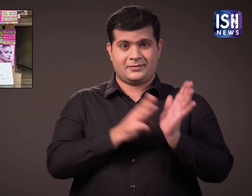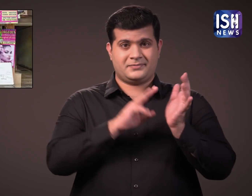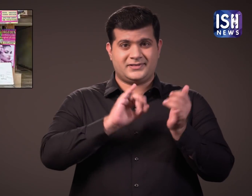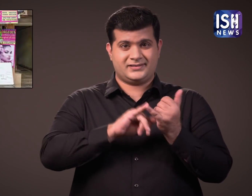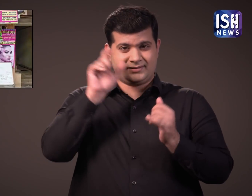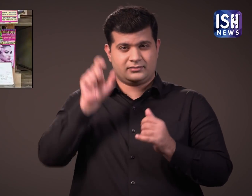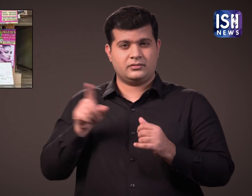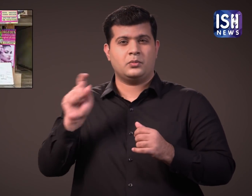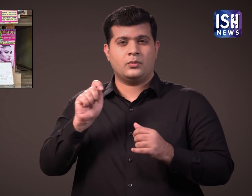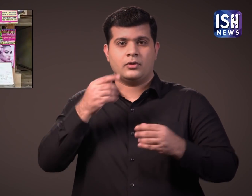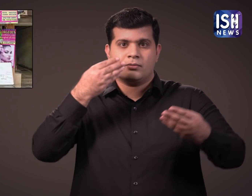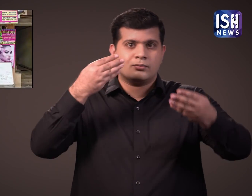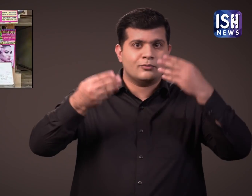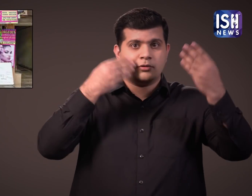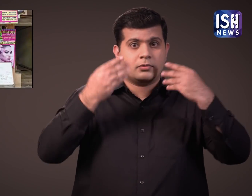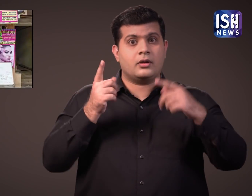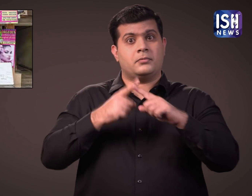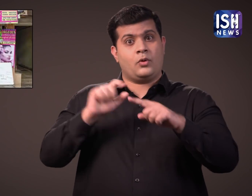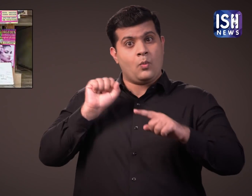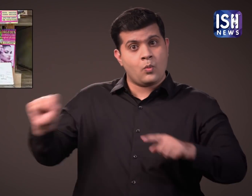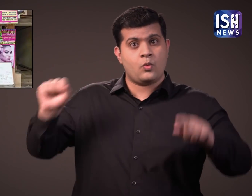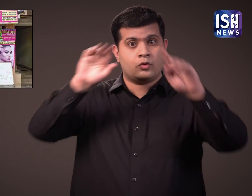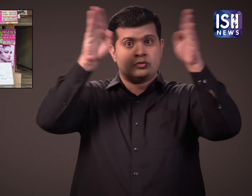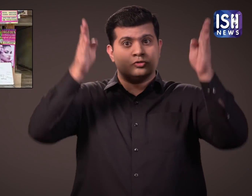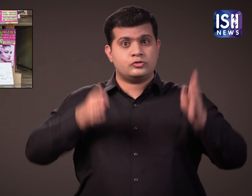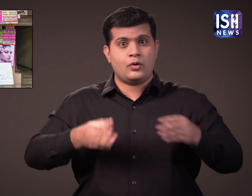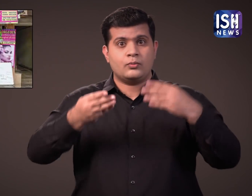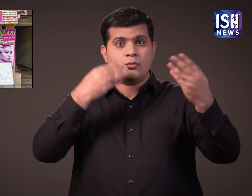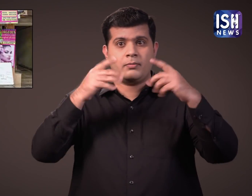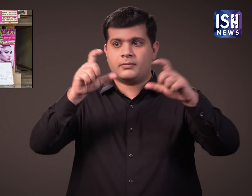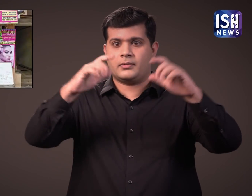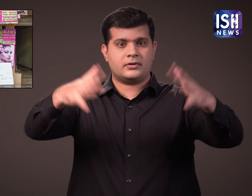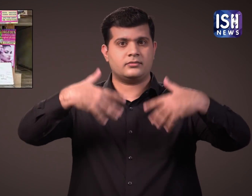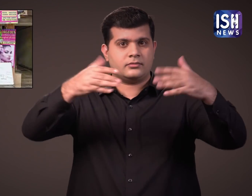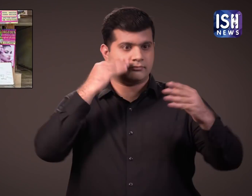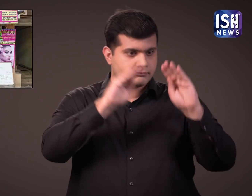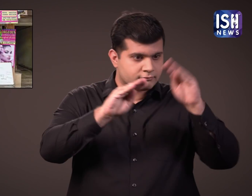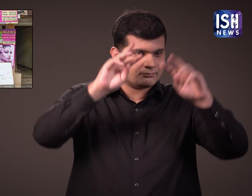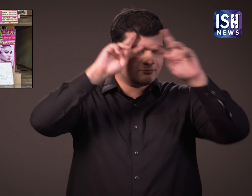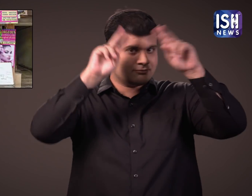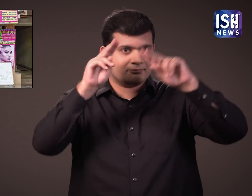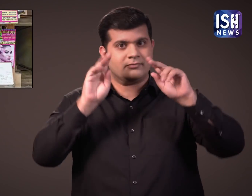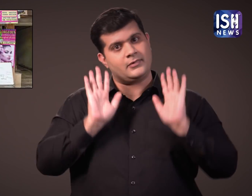Manju Singh is a beautician and ran a beauty parlour.